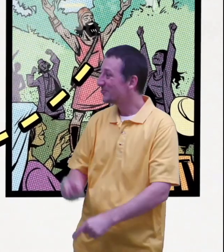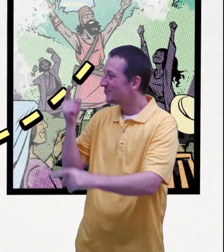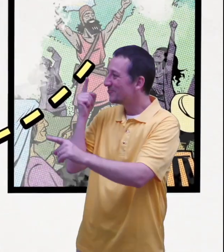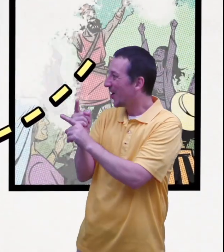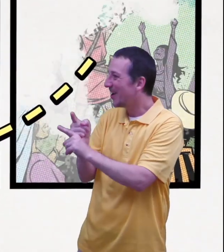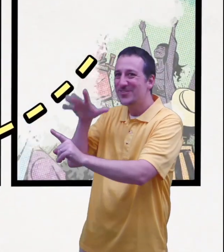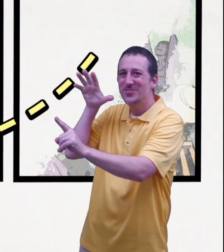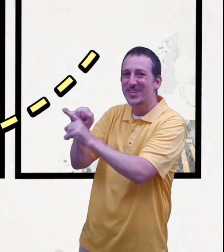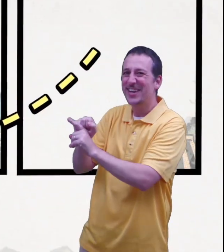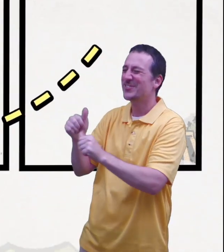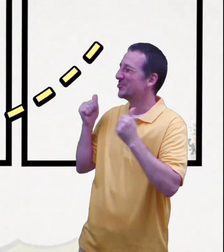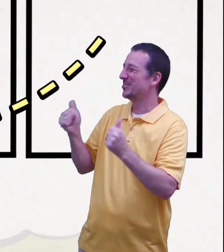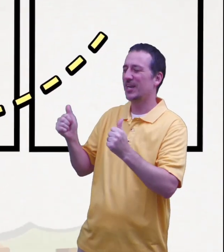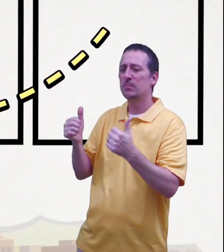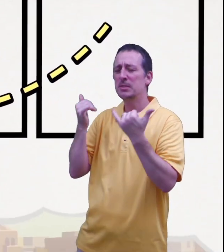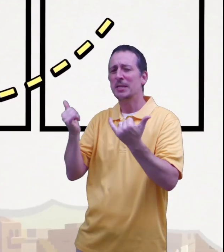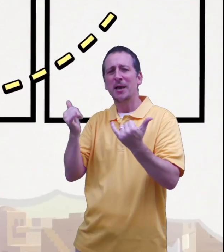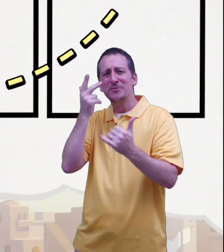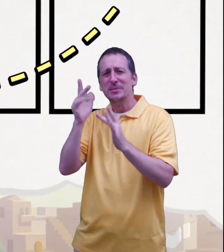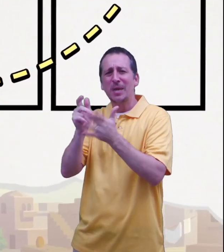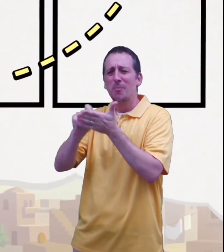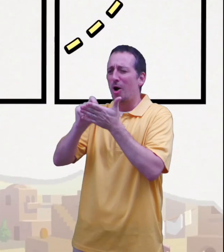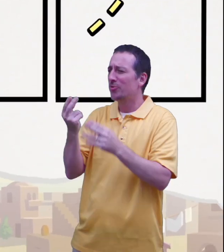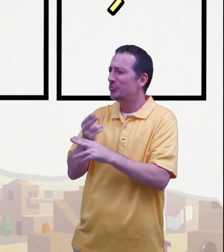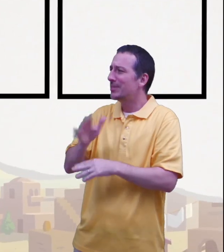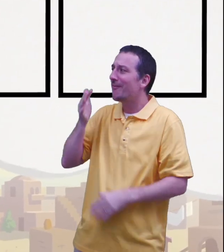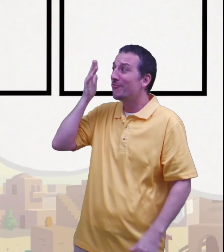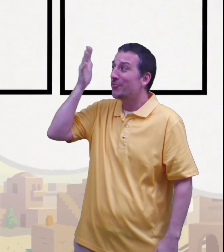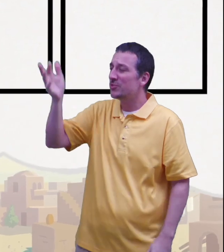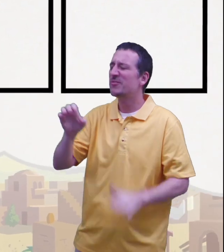Yeah! You got it! So now you can see how later biblical authors will project this pattern into the future.